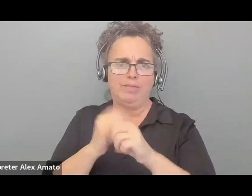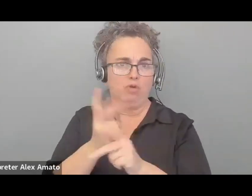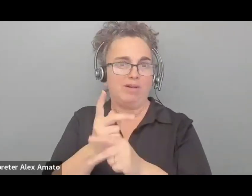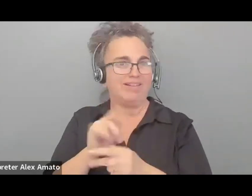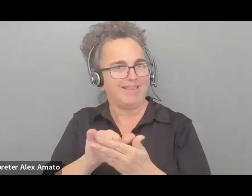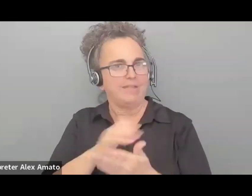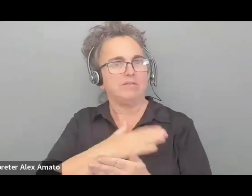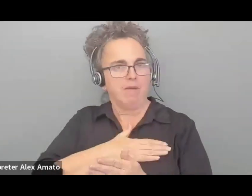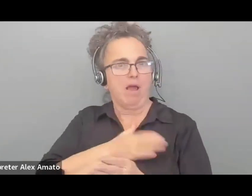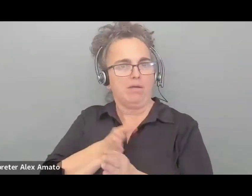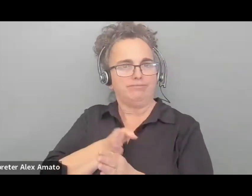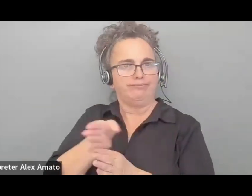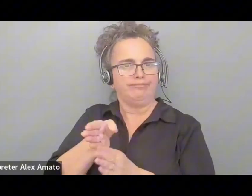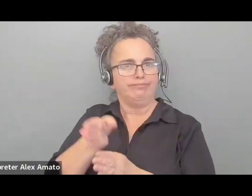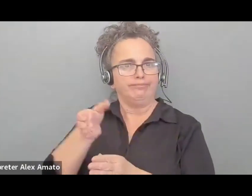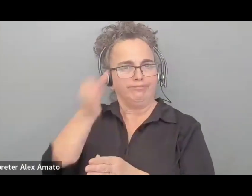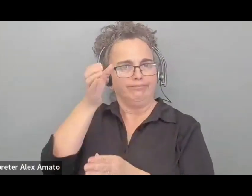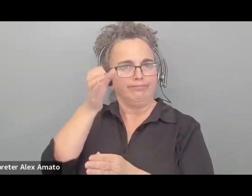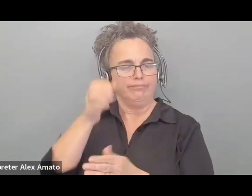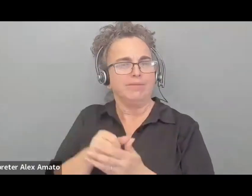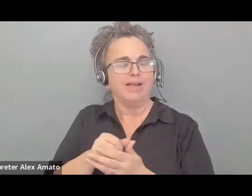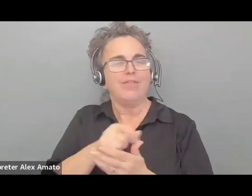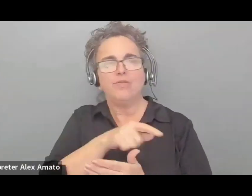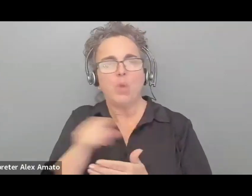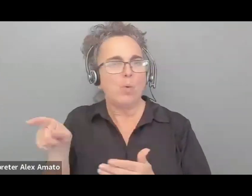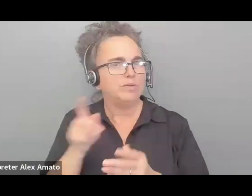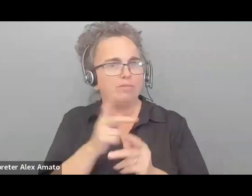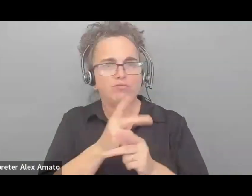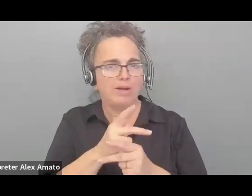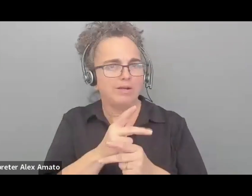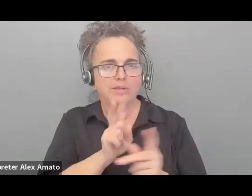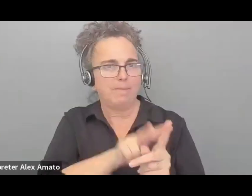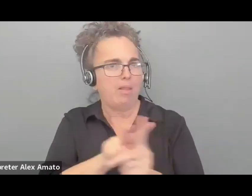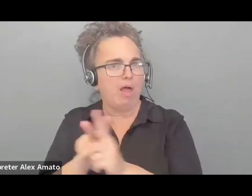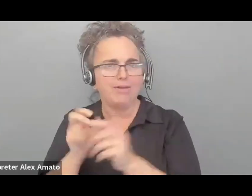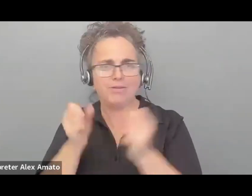before, serve a diverse range of users, not just in terms of technical expertise,